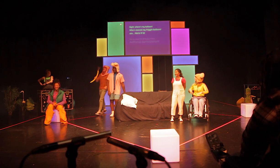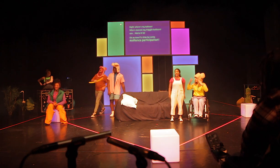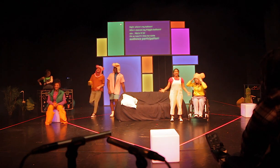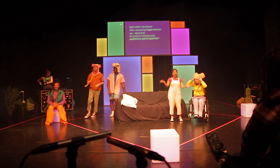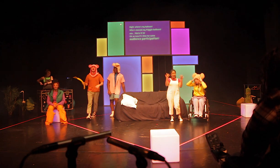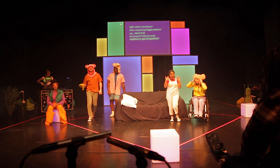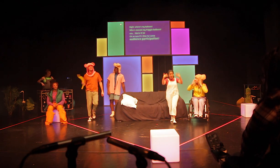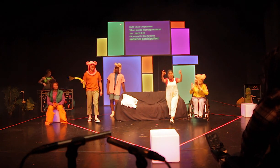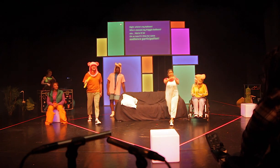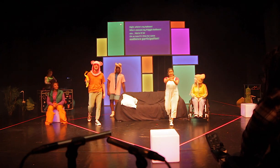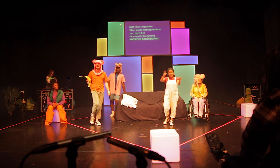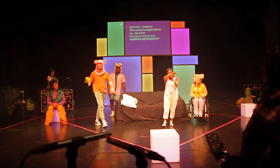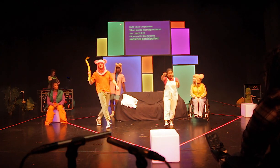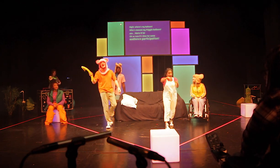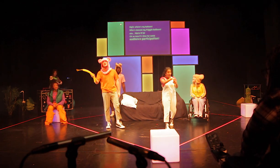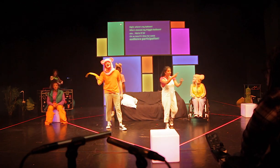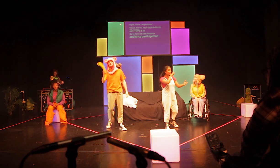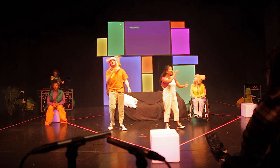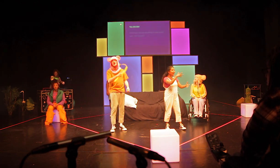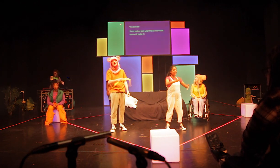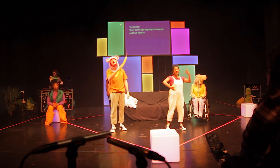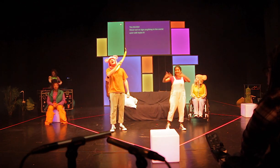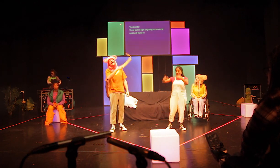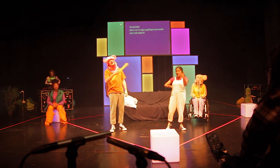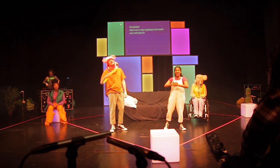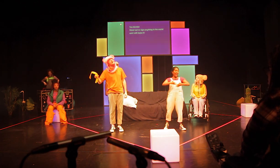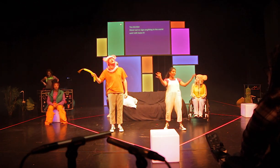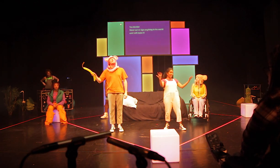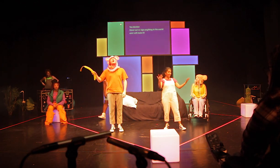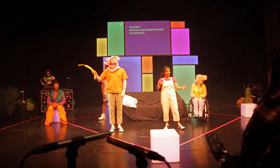some audience participation. You can shout out or sign anything in the world